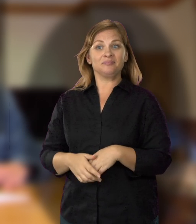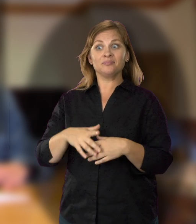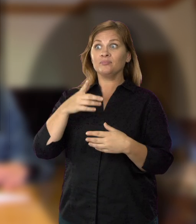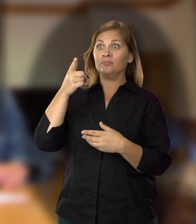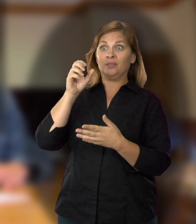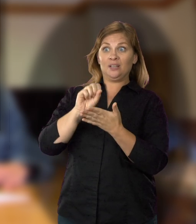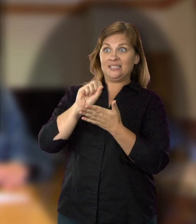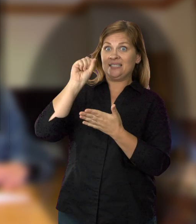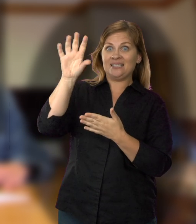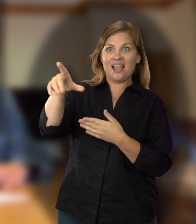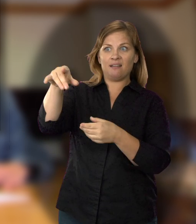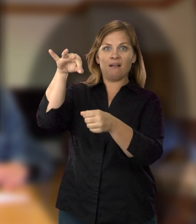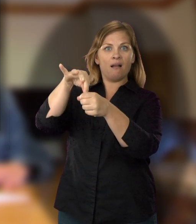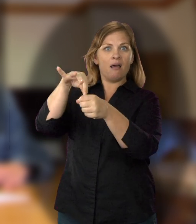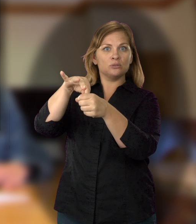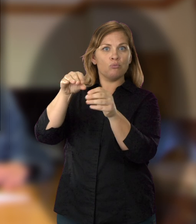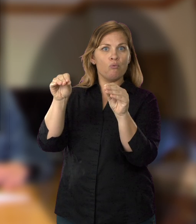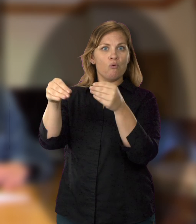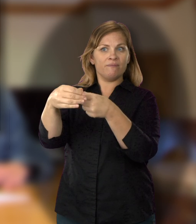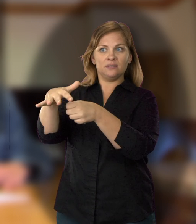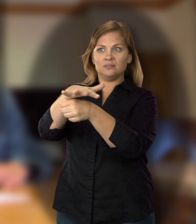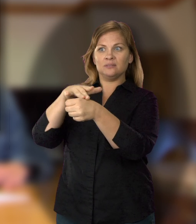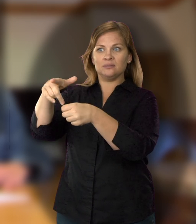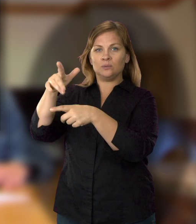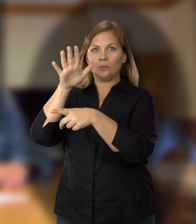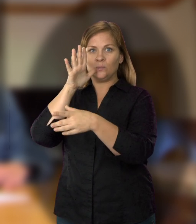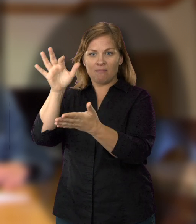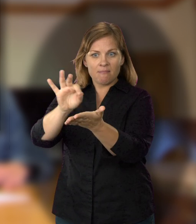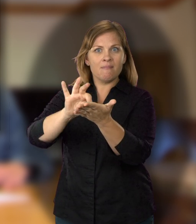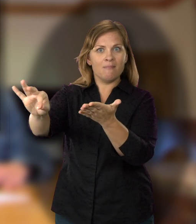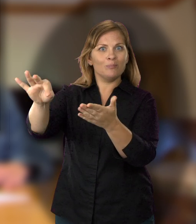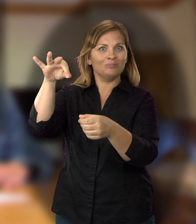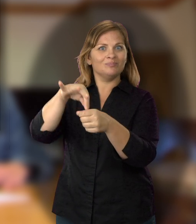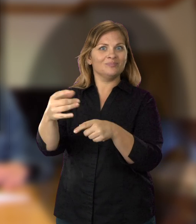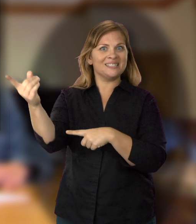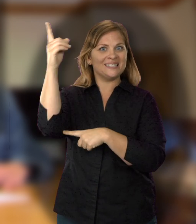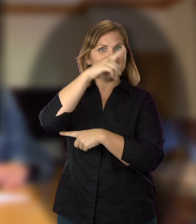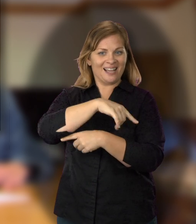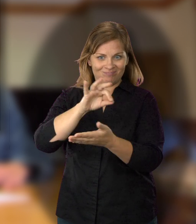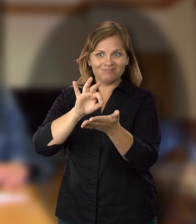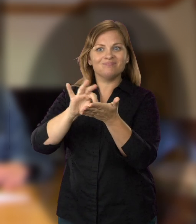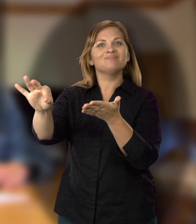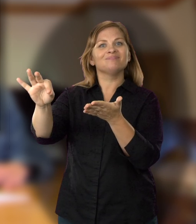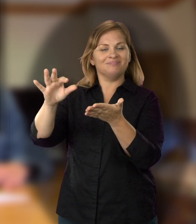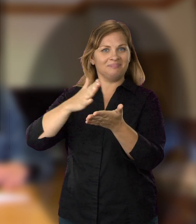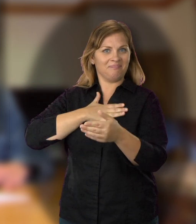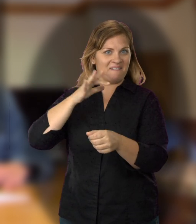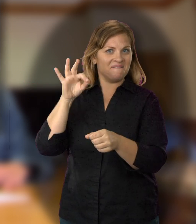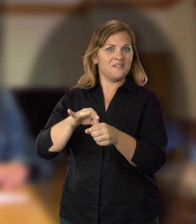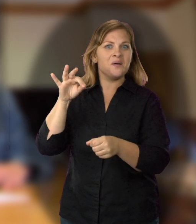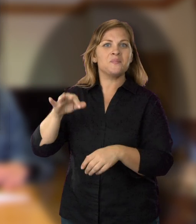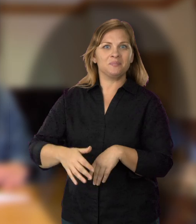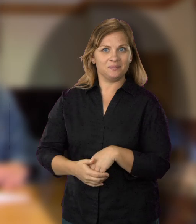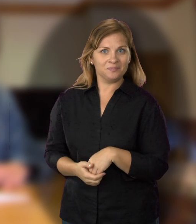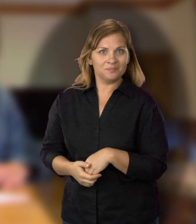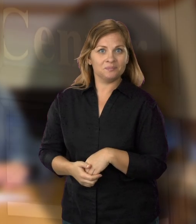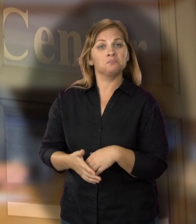by Election Day for it to be counted.